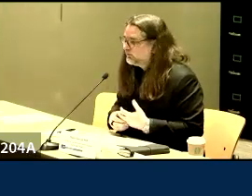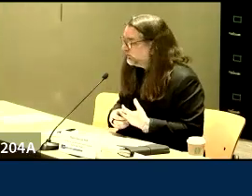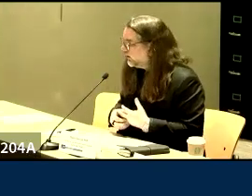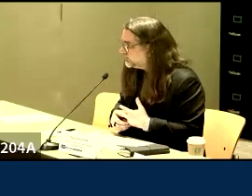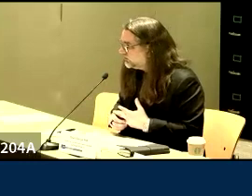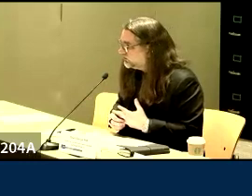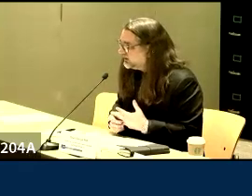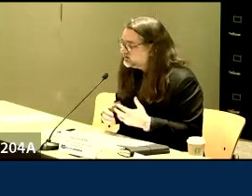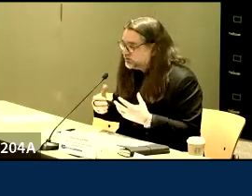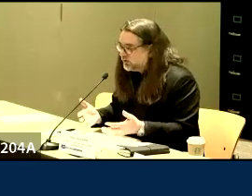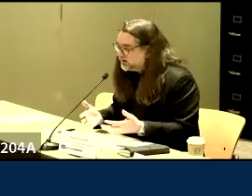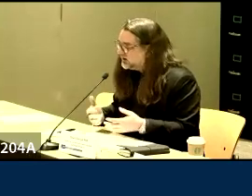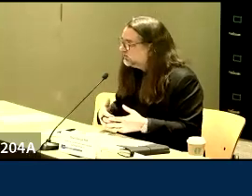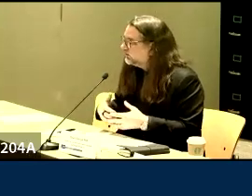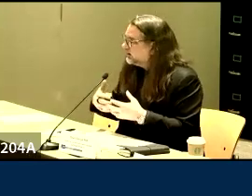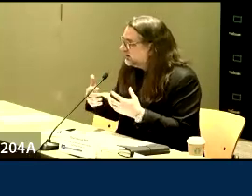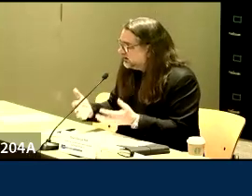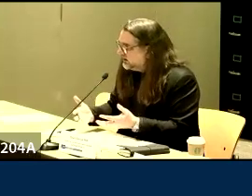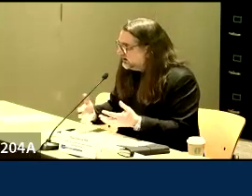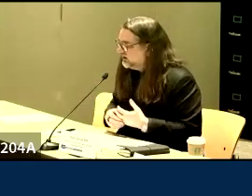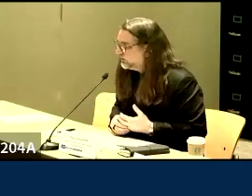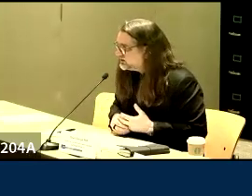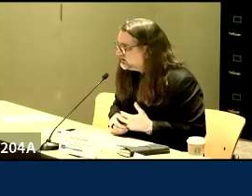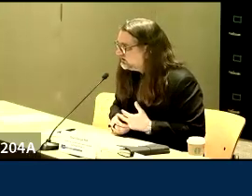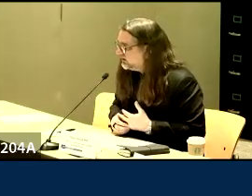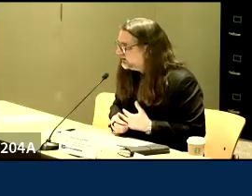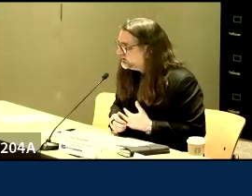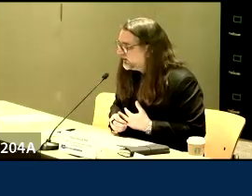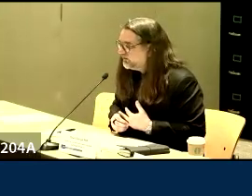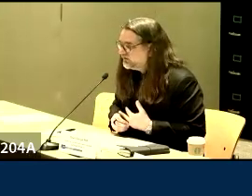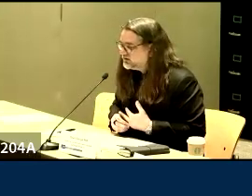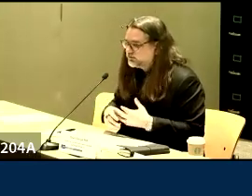We also are looking at syndromic data, we're looking at emergency department visits,